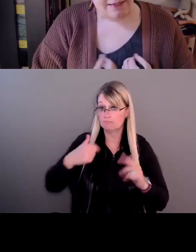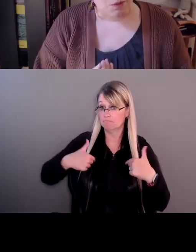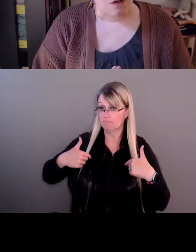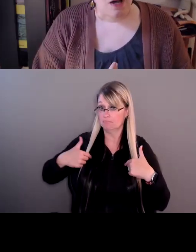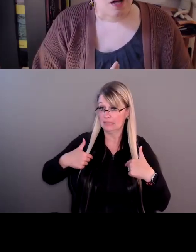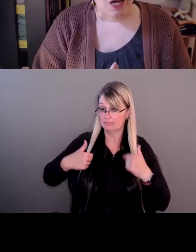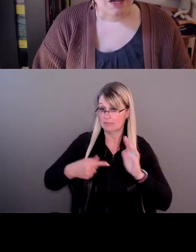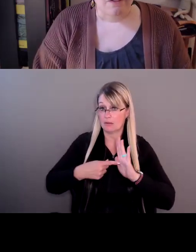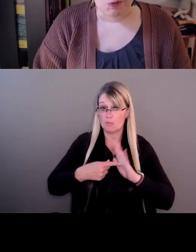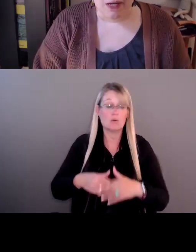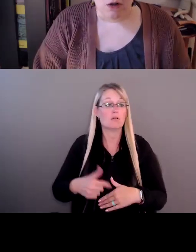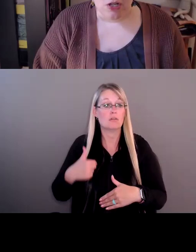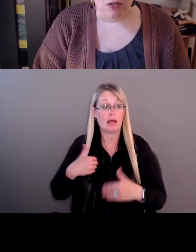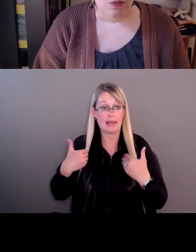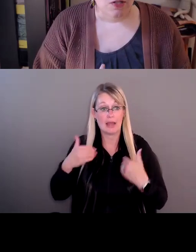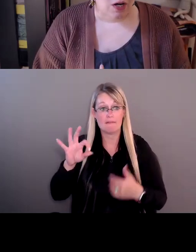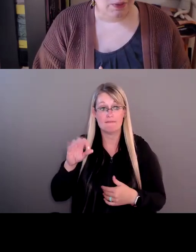example, I have fibromyalgia which is a pain disorder also osteoarthritis which is a pain